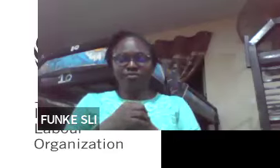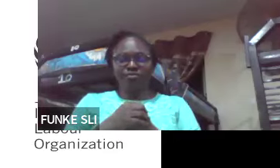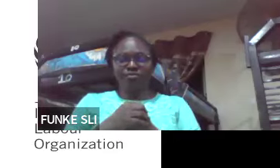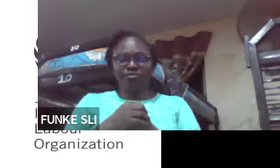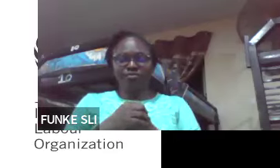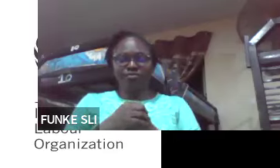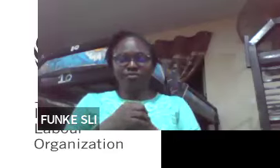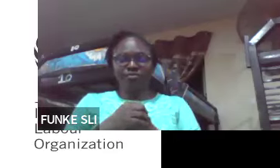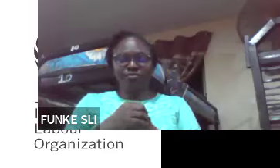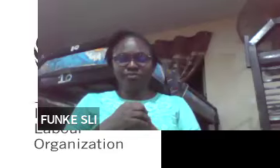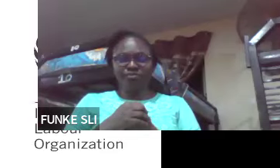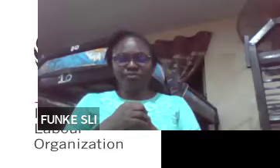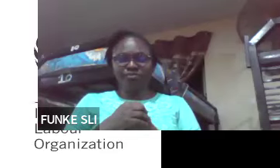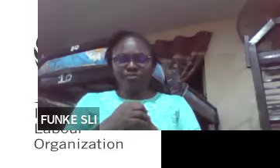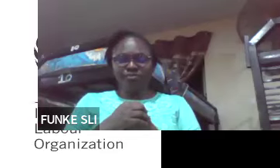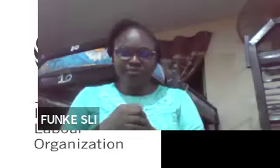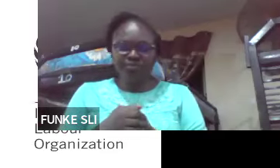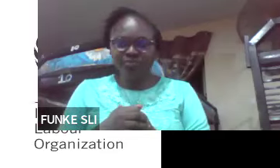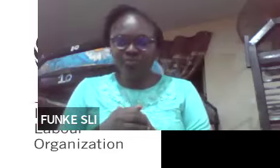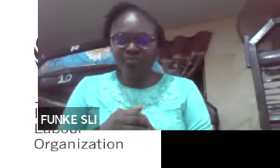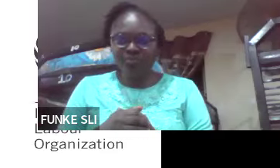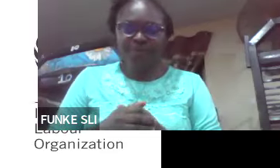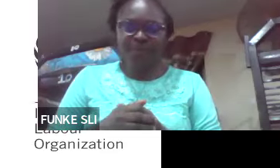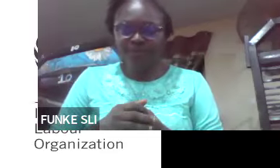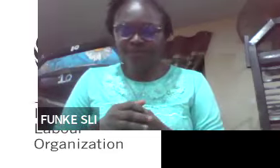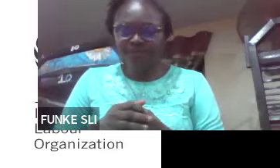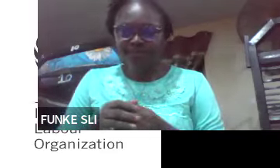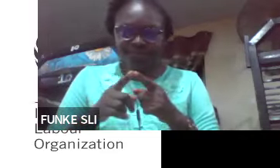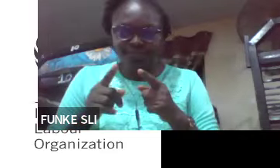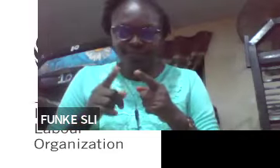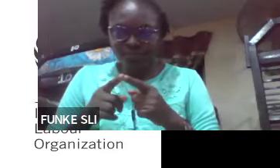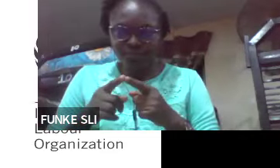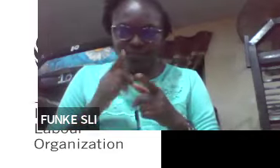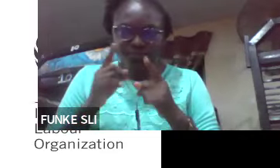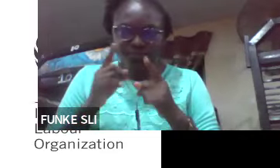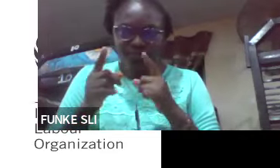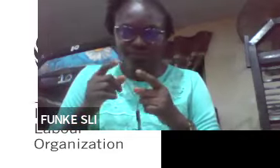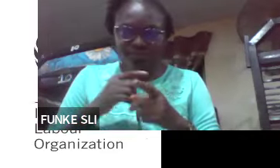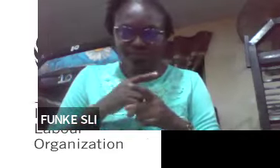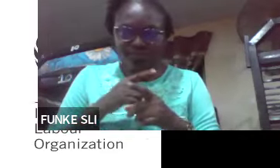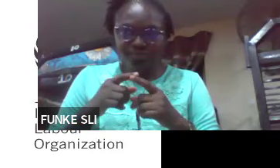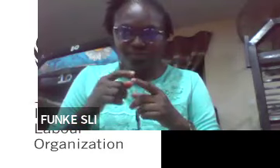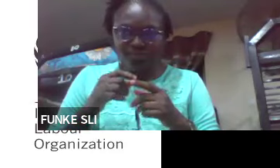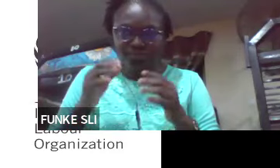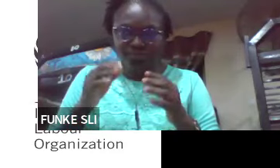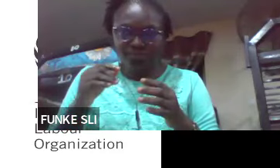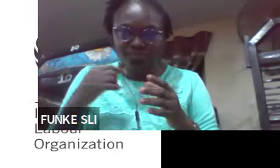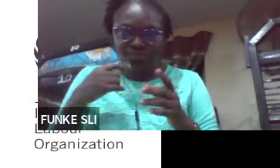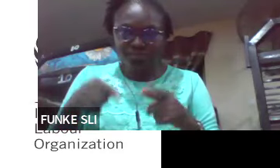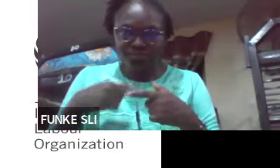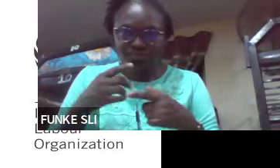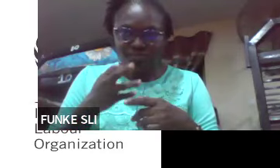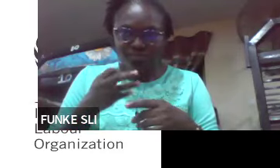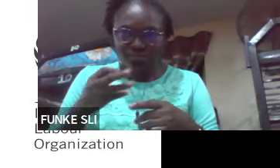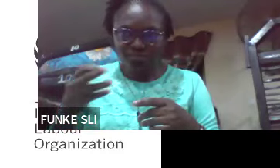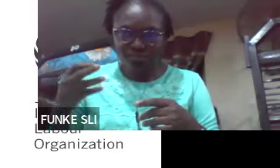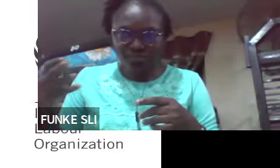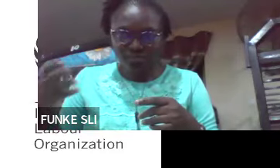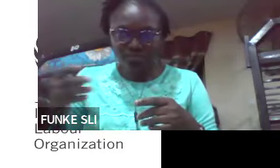Dotun Akinseinde: want to make an addition about Joyce. Question Joyce, comment while it's amazing we are, gonna give you materials which you can go through.